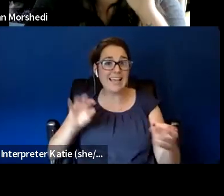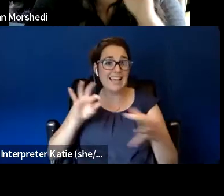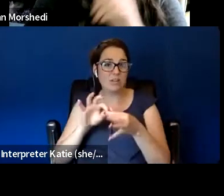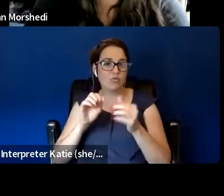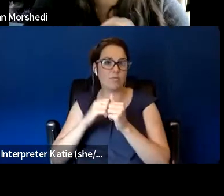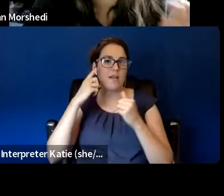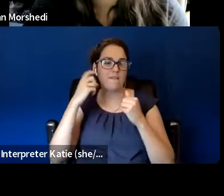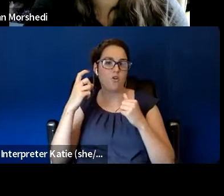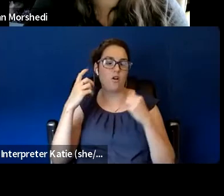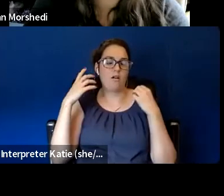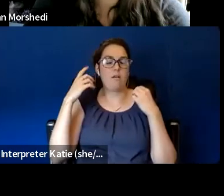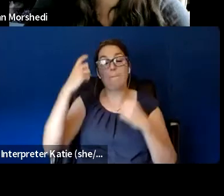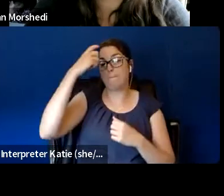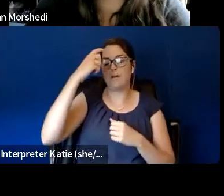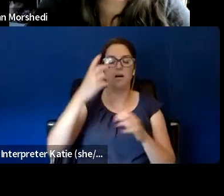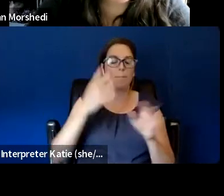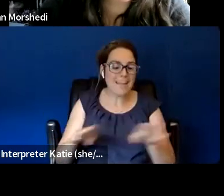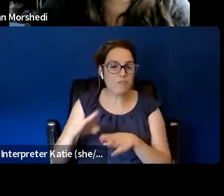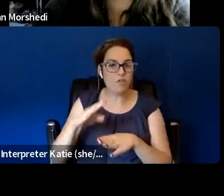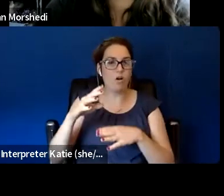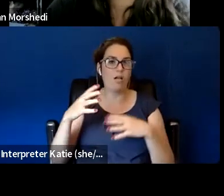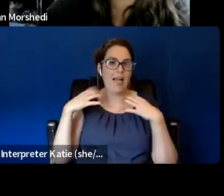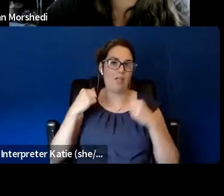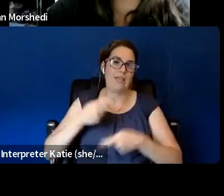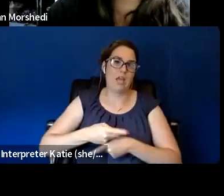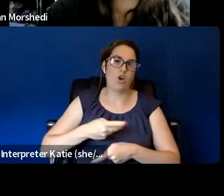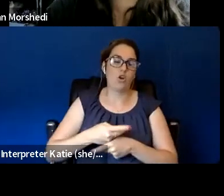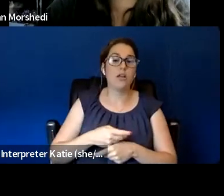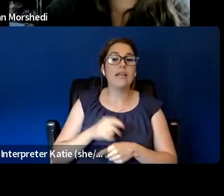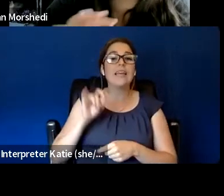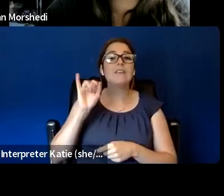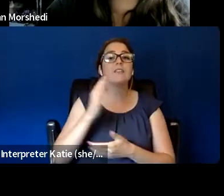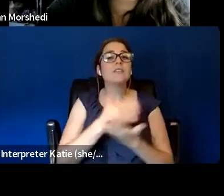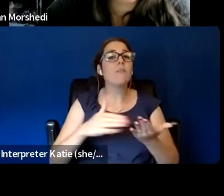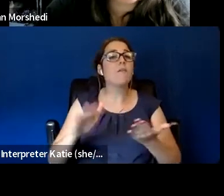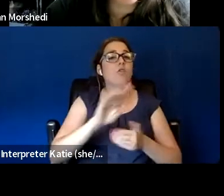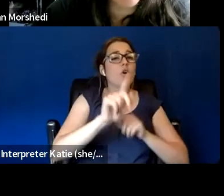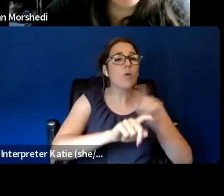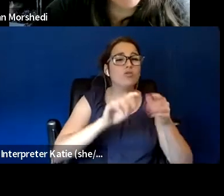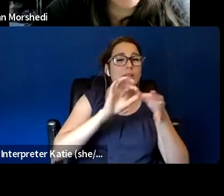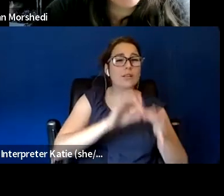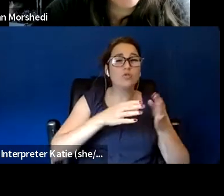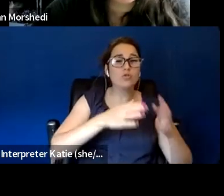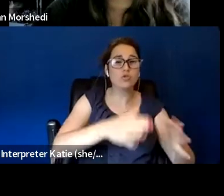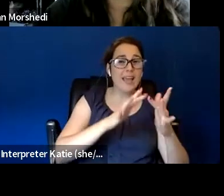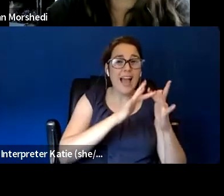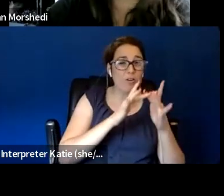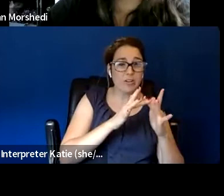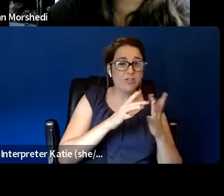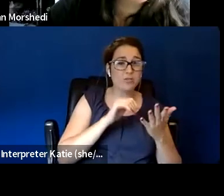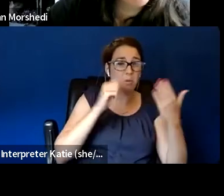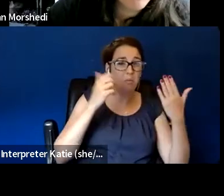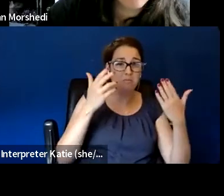And for folks who have more general outreach questions, if we don't get to them because because of our kind of focus today, I'd really encourage you to go back